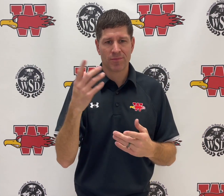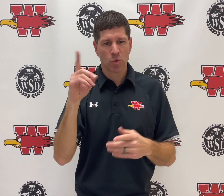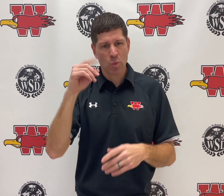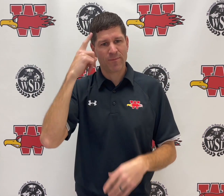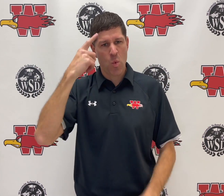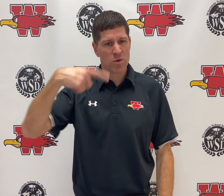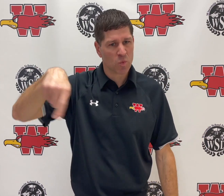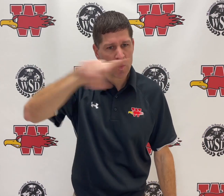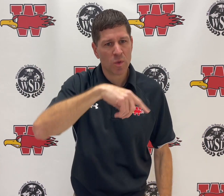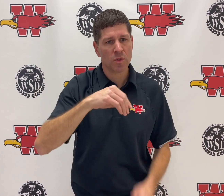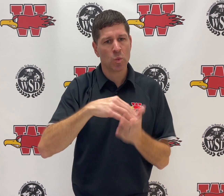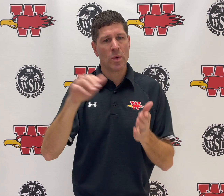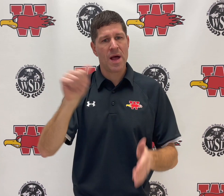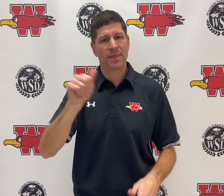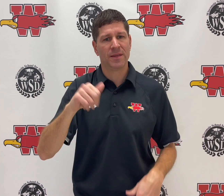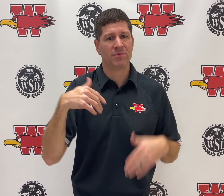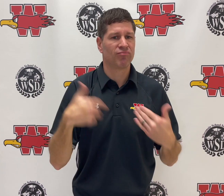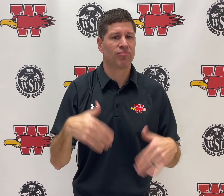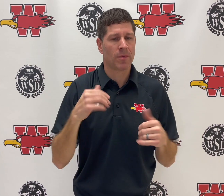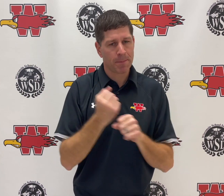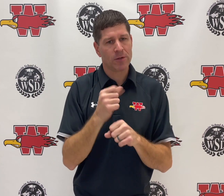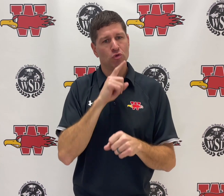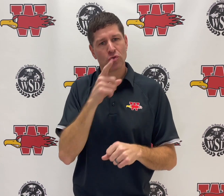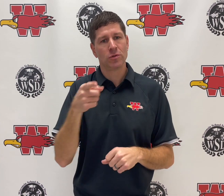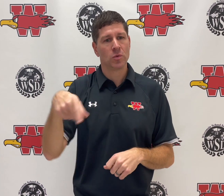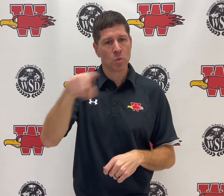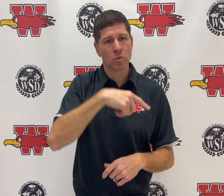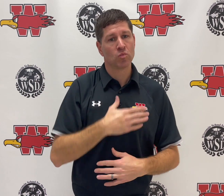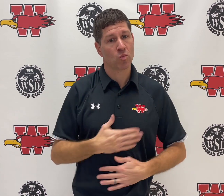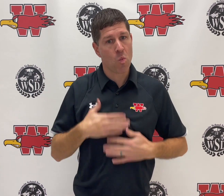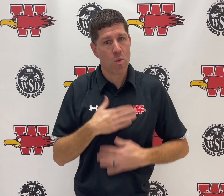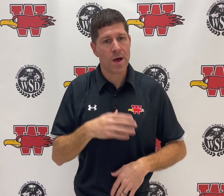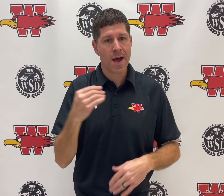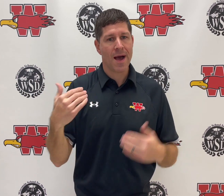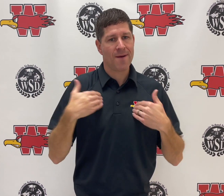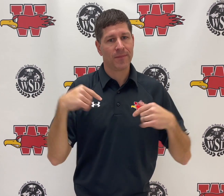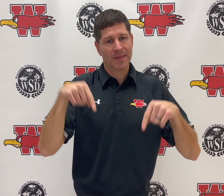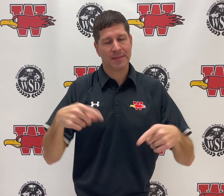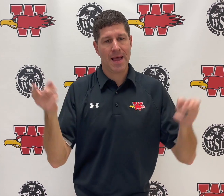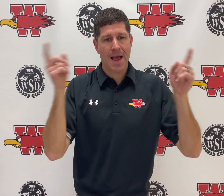Also, we have done all of this for you athletes to make sure that you were able to enjoy it